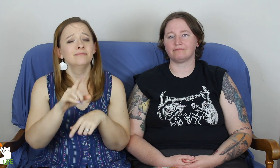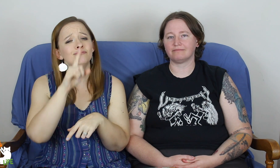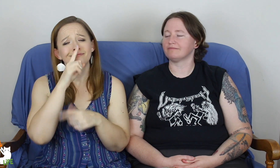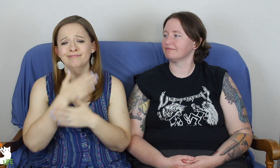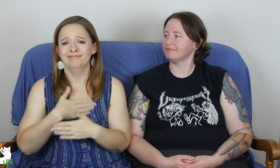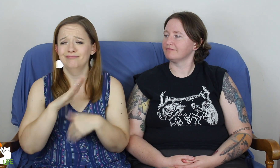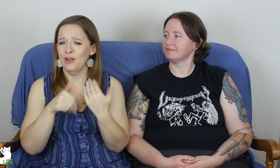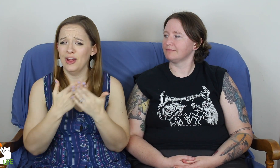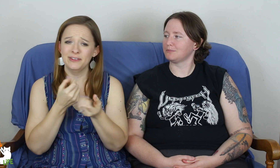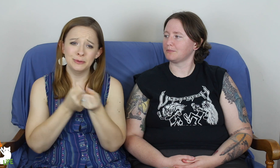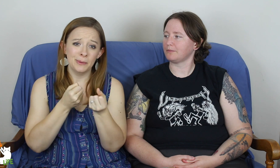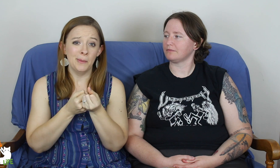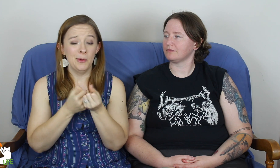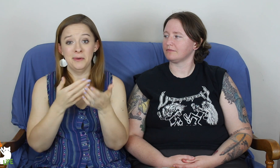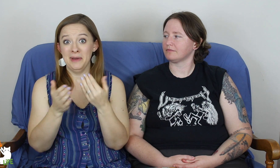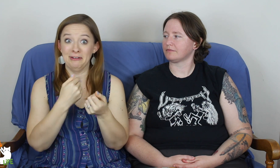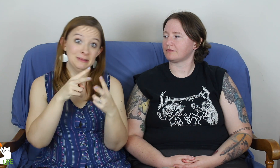We really appreciate all of your support,